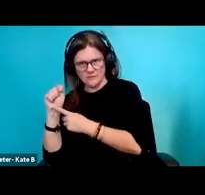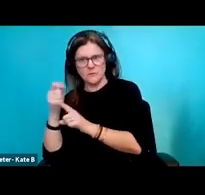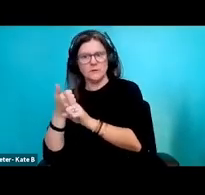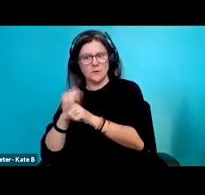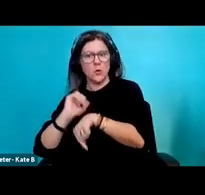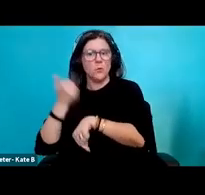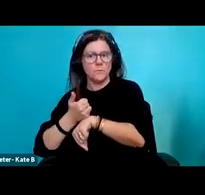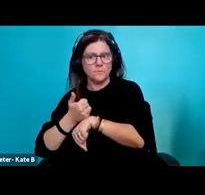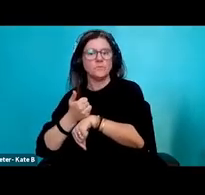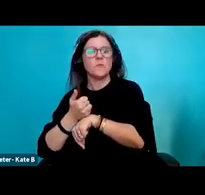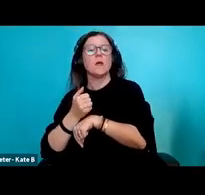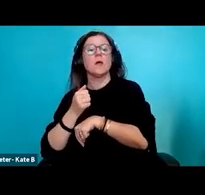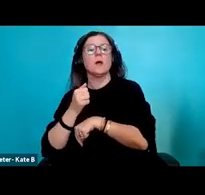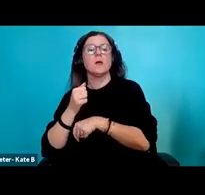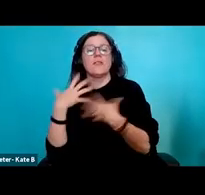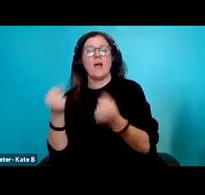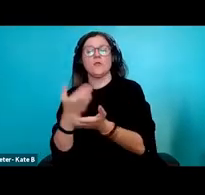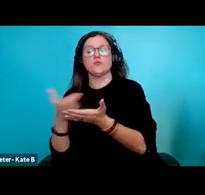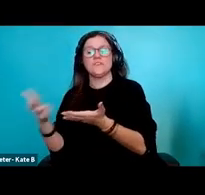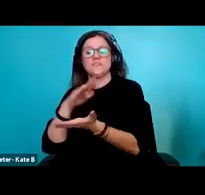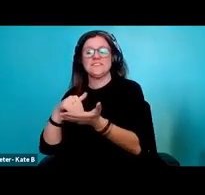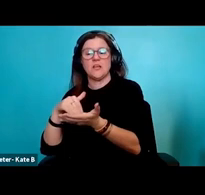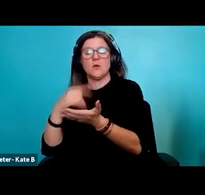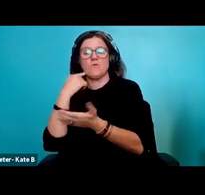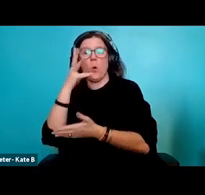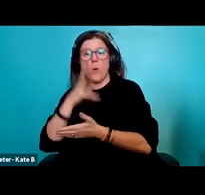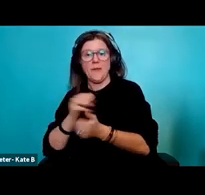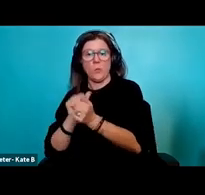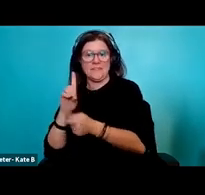Resource Center for Women with Disabilities. And this was the first comprehensive health